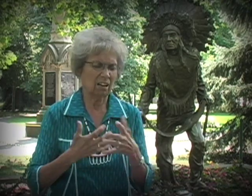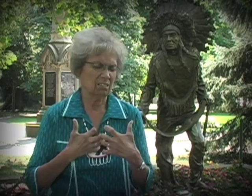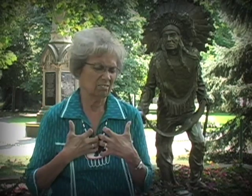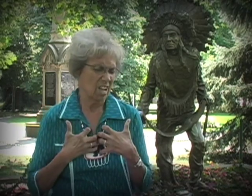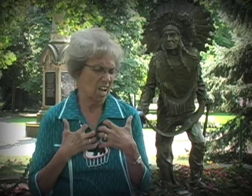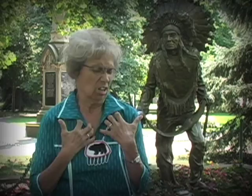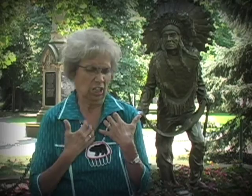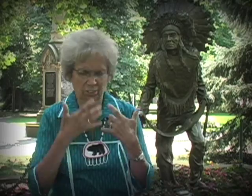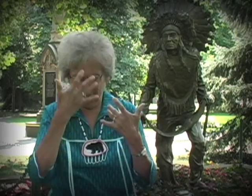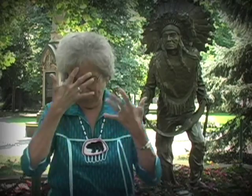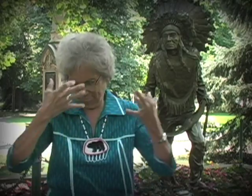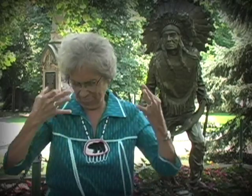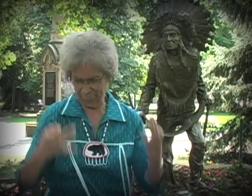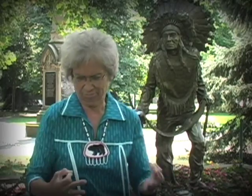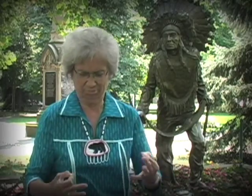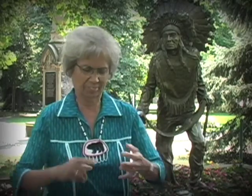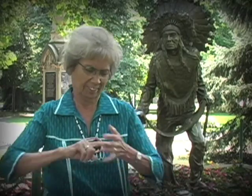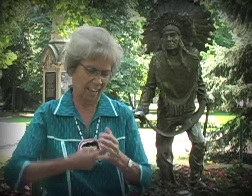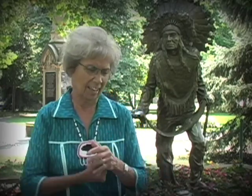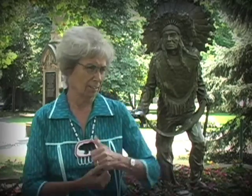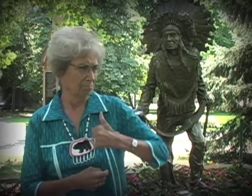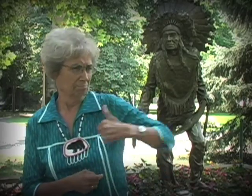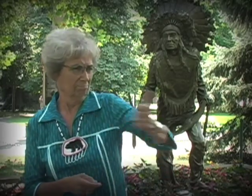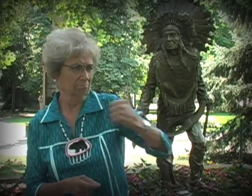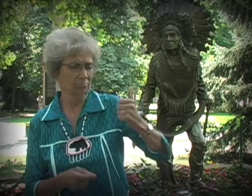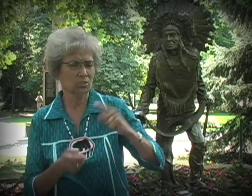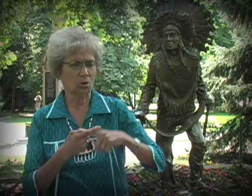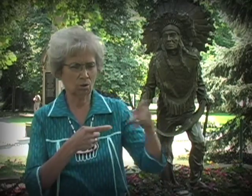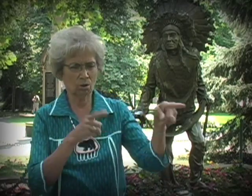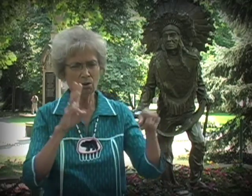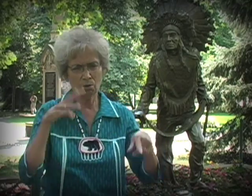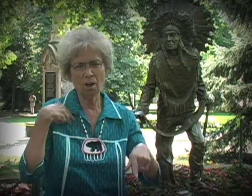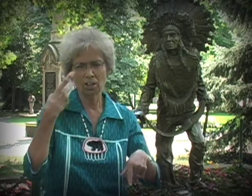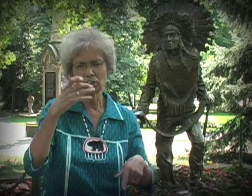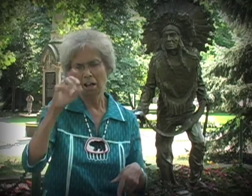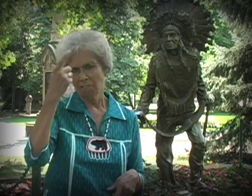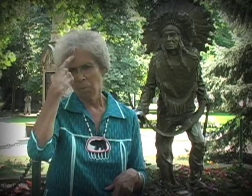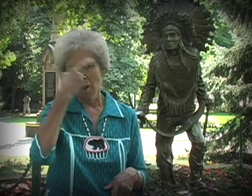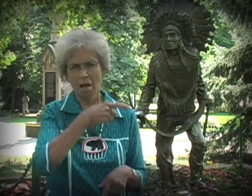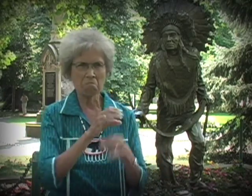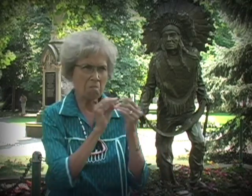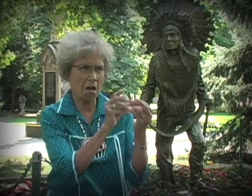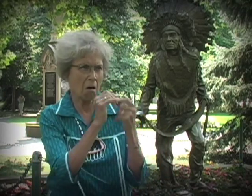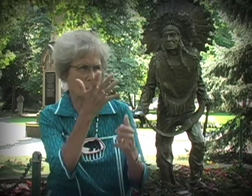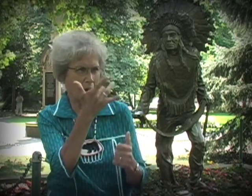He became so furious and decided to start commute to Washington D.C.